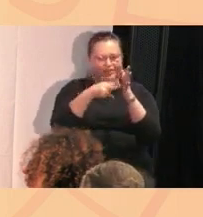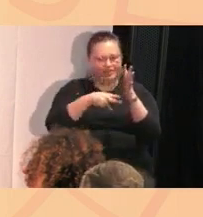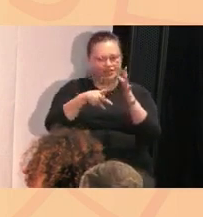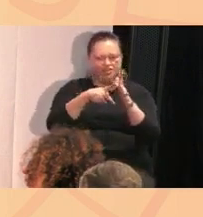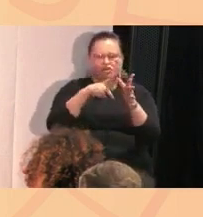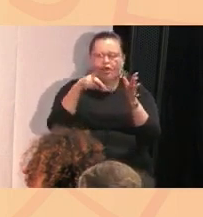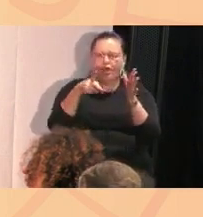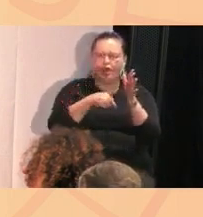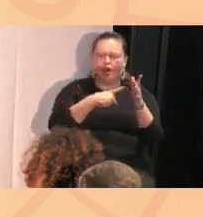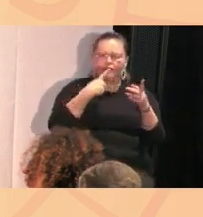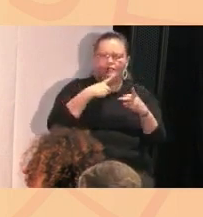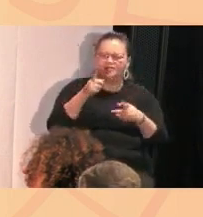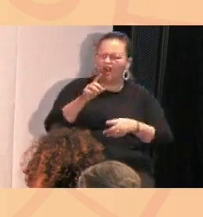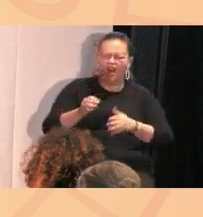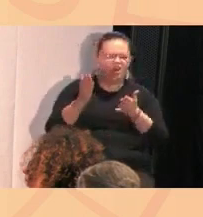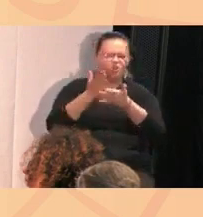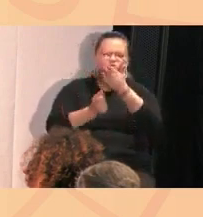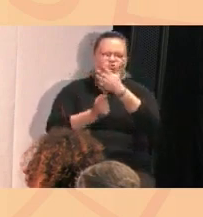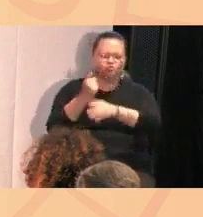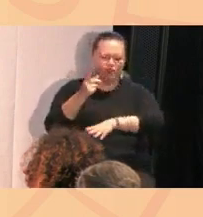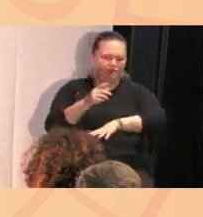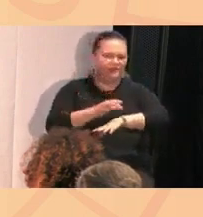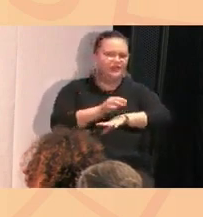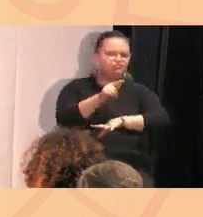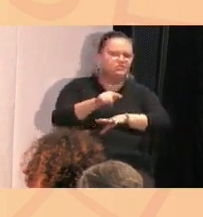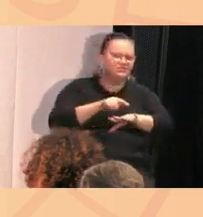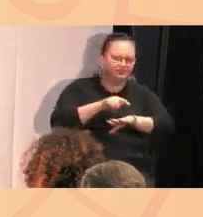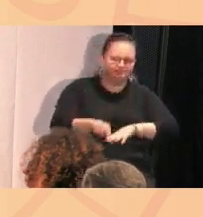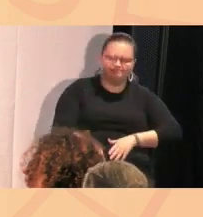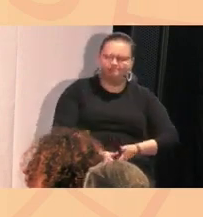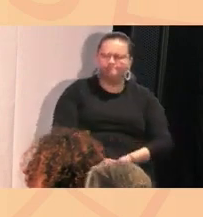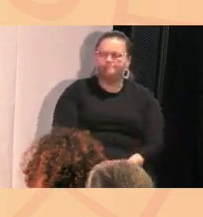you know, is in a perpetual state of denial, right.